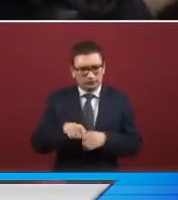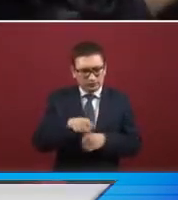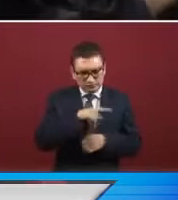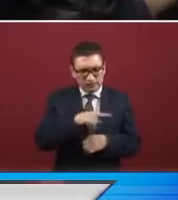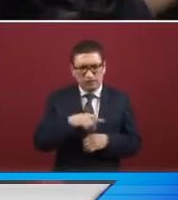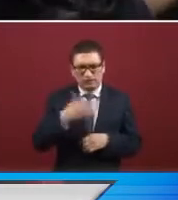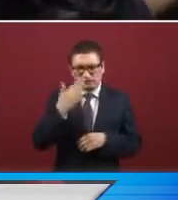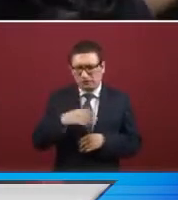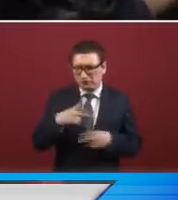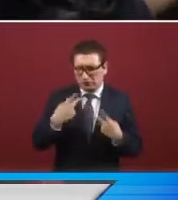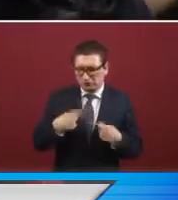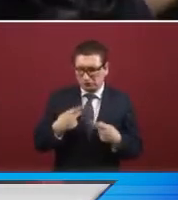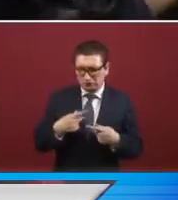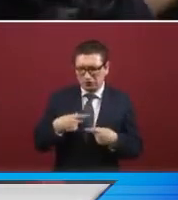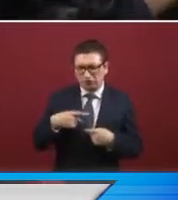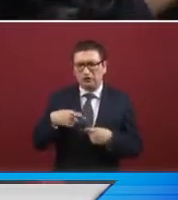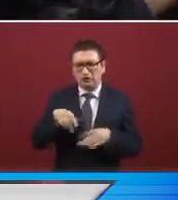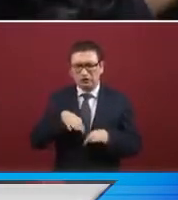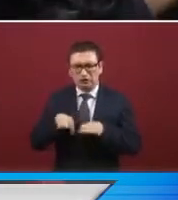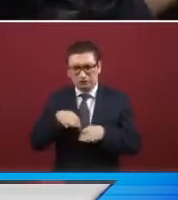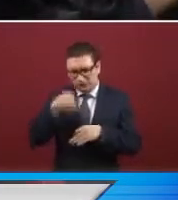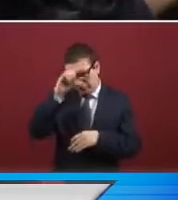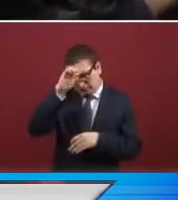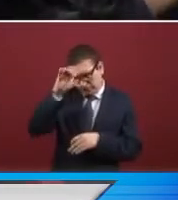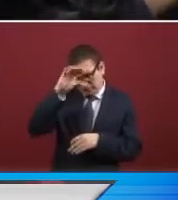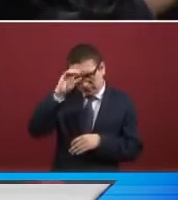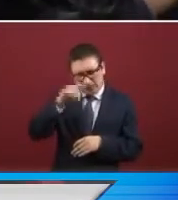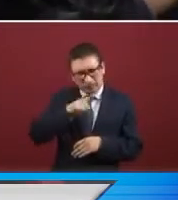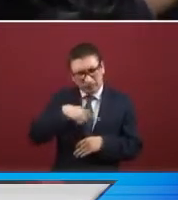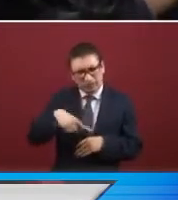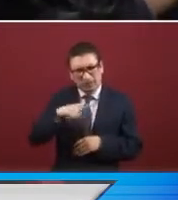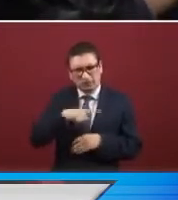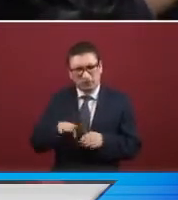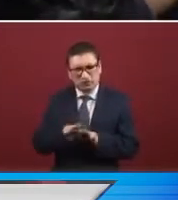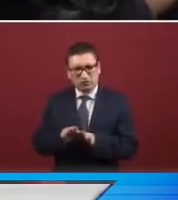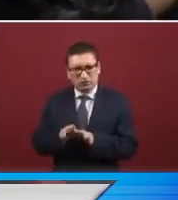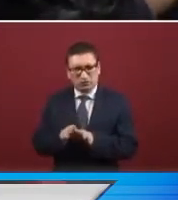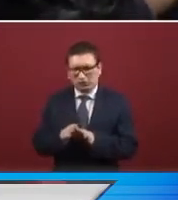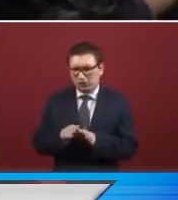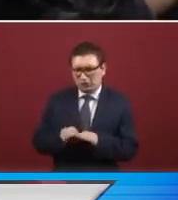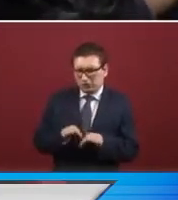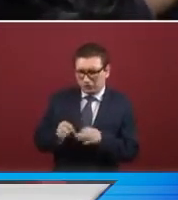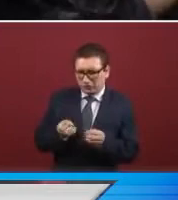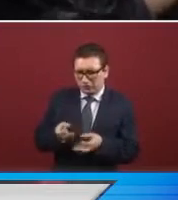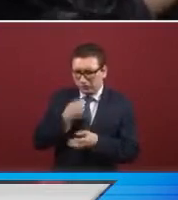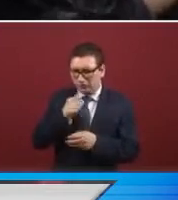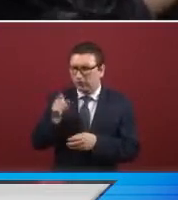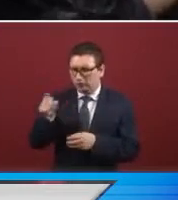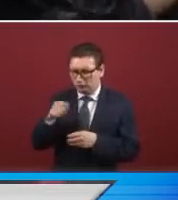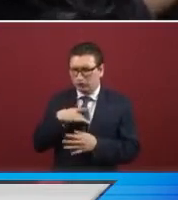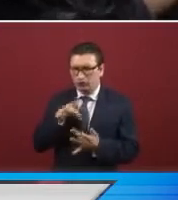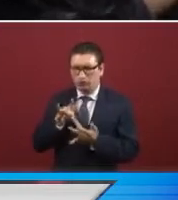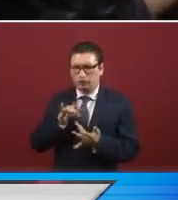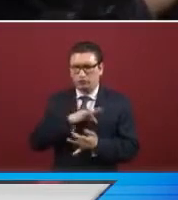In the legal part if there are complaints in process will be given course reconciliation does not imply impunity or complicity on the part of the government